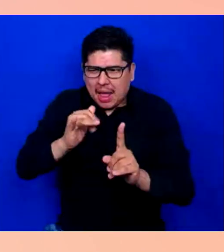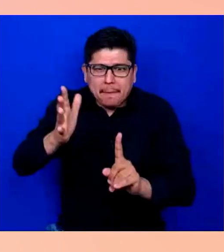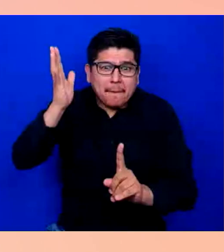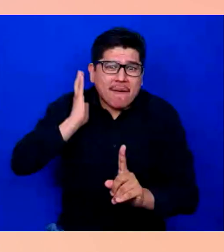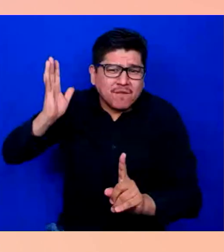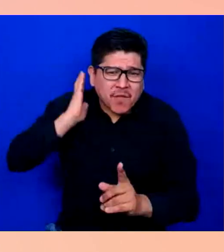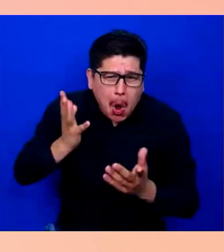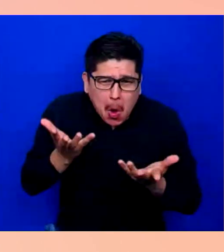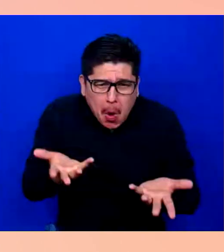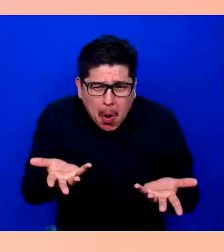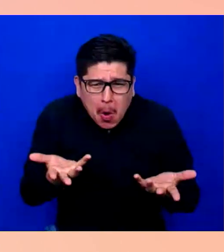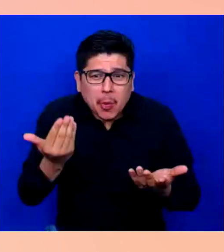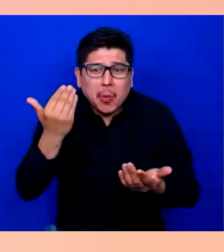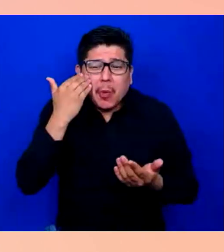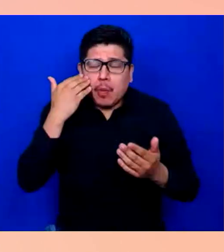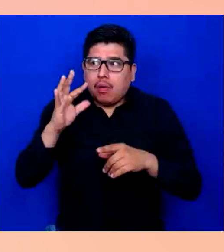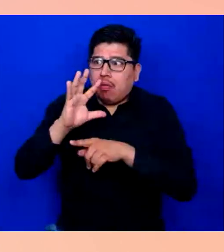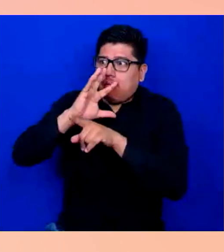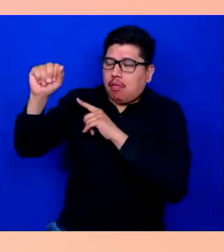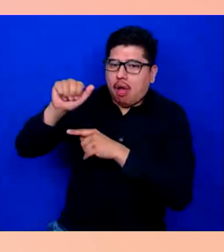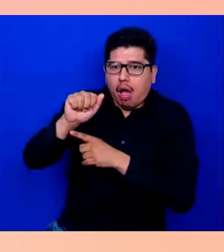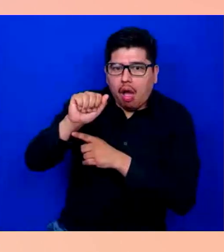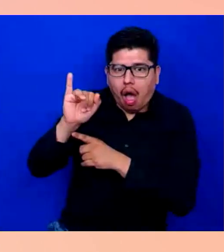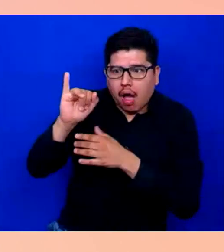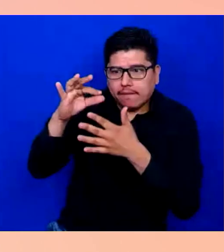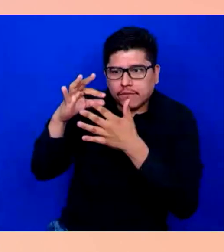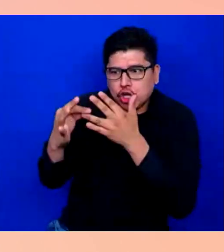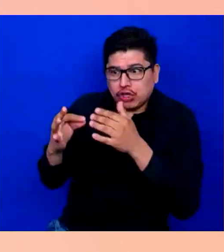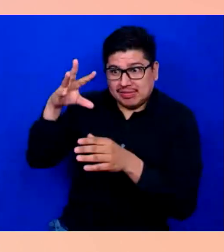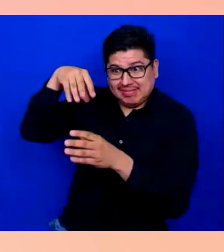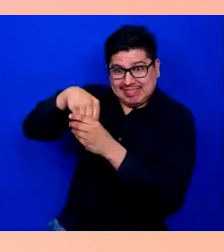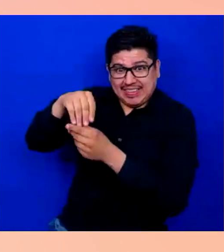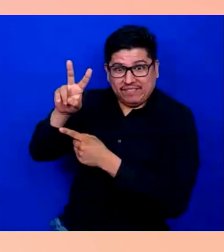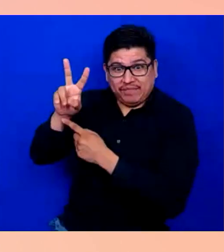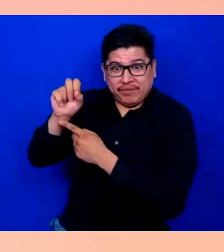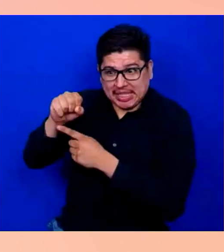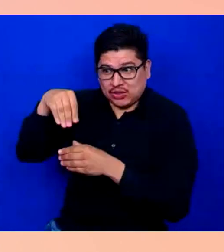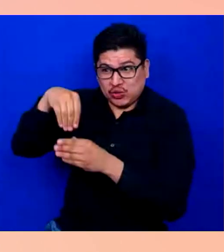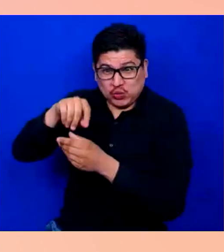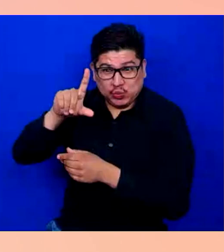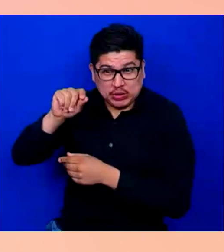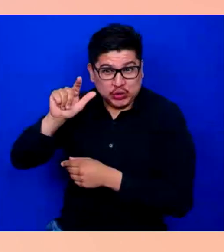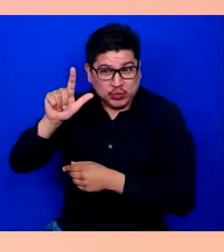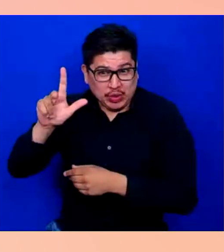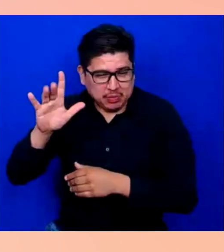coming to Visual Studio in 2023. It's hard for me to articulate